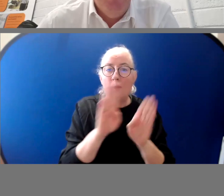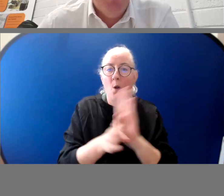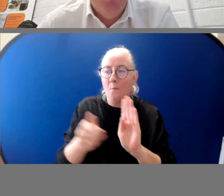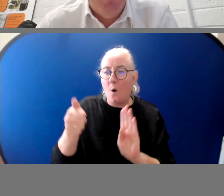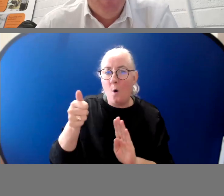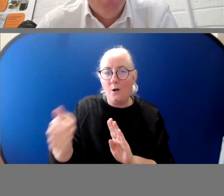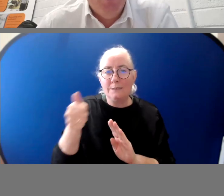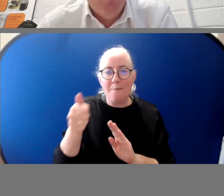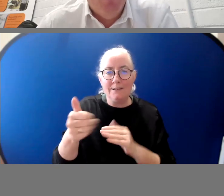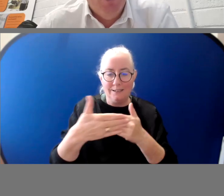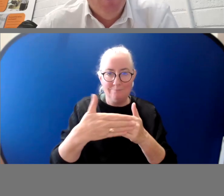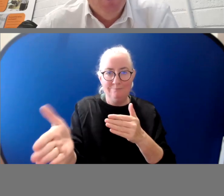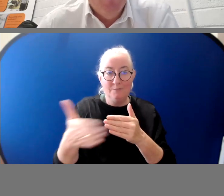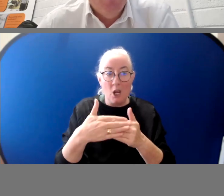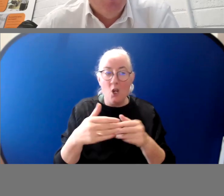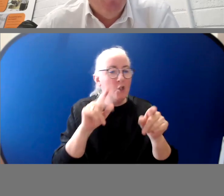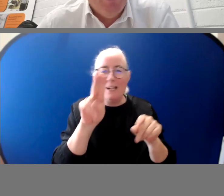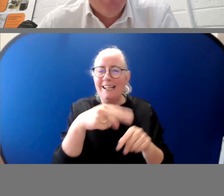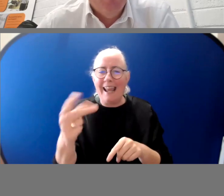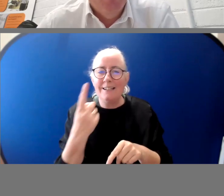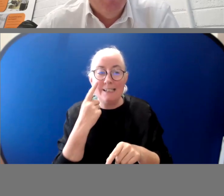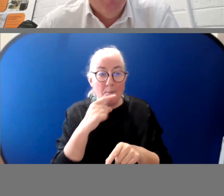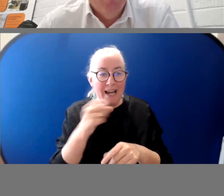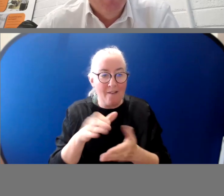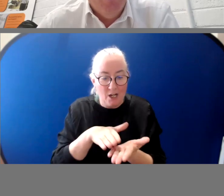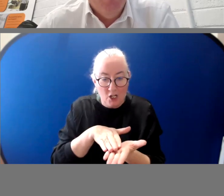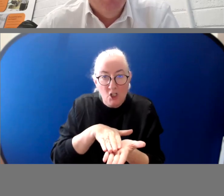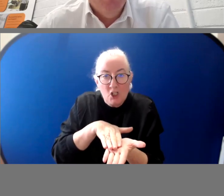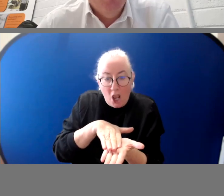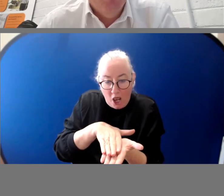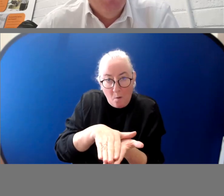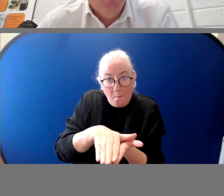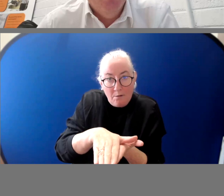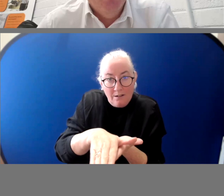image you can't see it but the there's a sloped access route here which is which is leading up